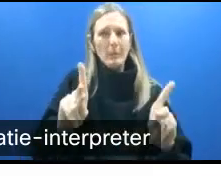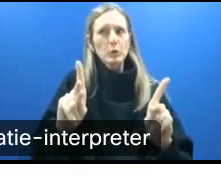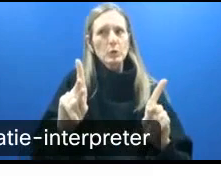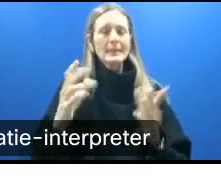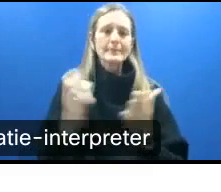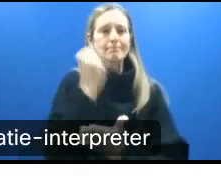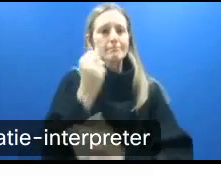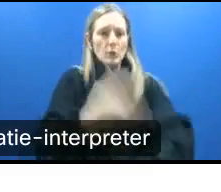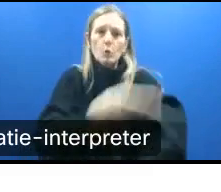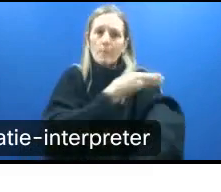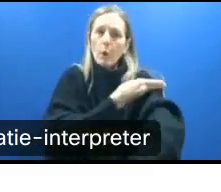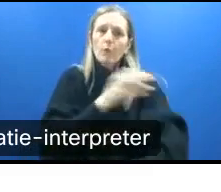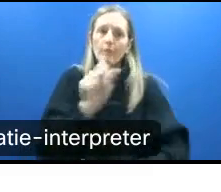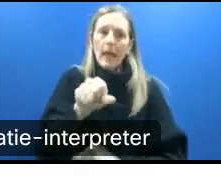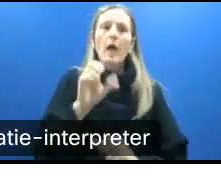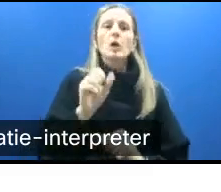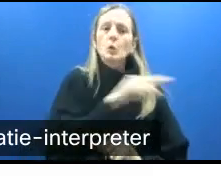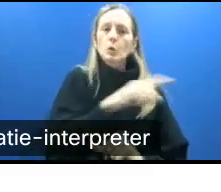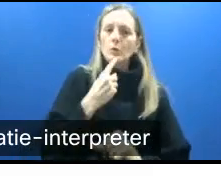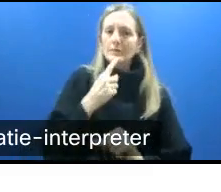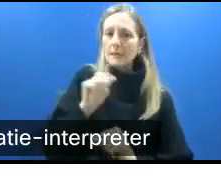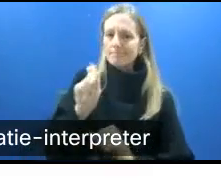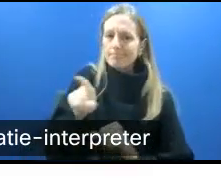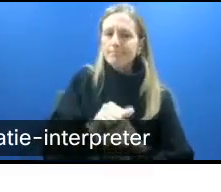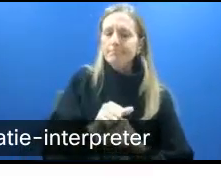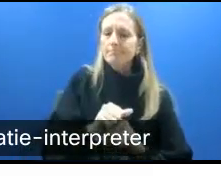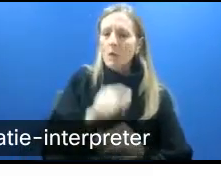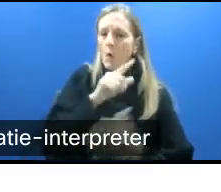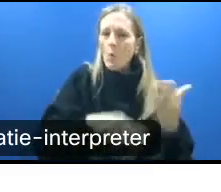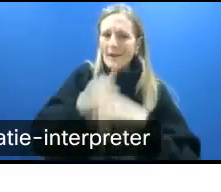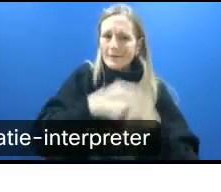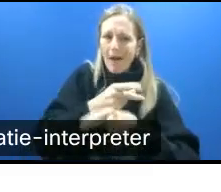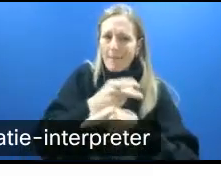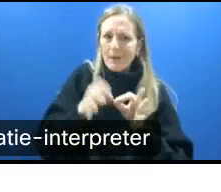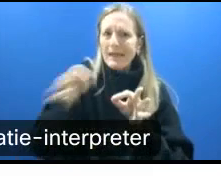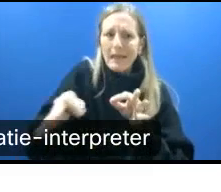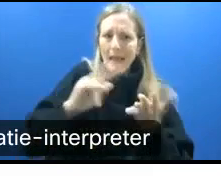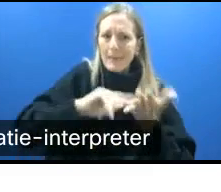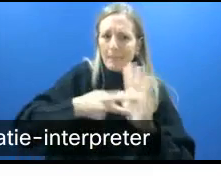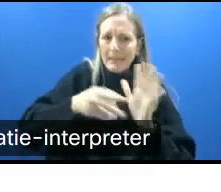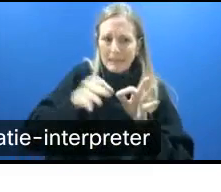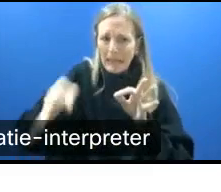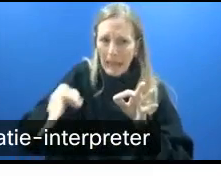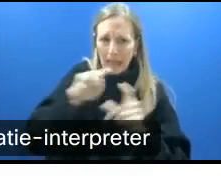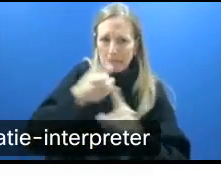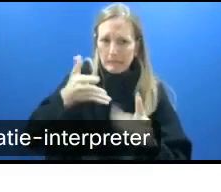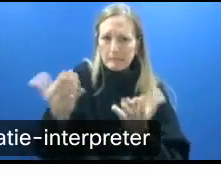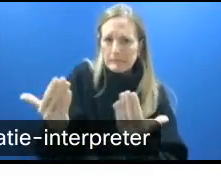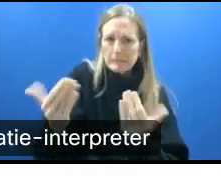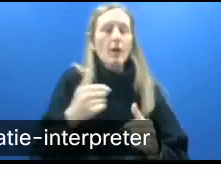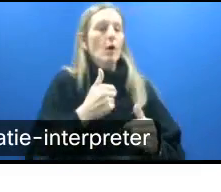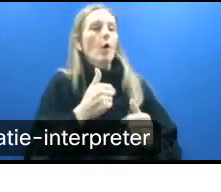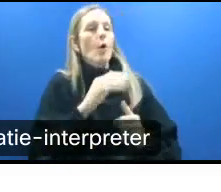So when you ask the question, what types of delays centered around a call Bill response.